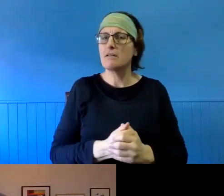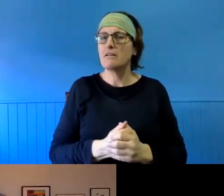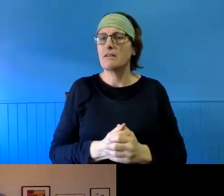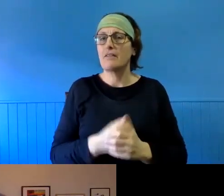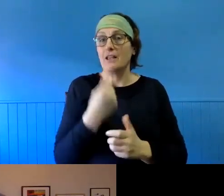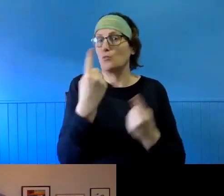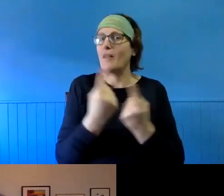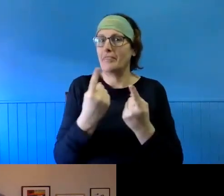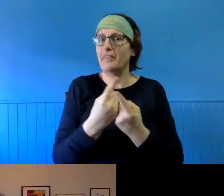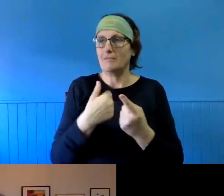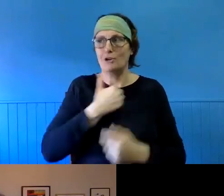That's one of the things that I really enjoy about the online